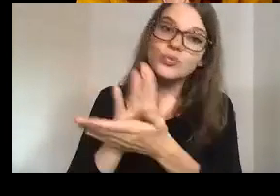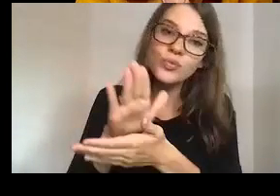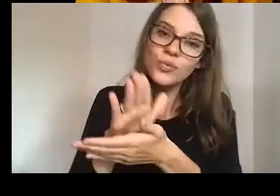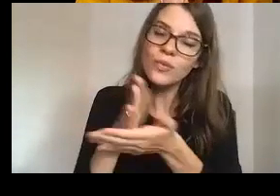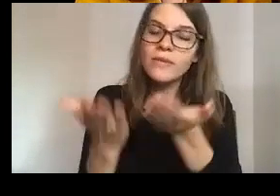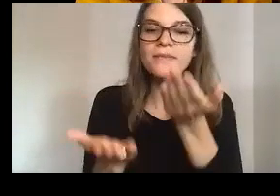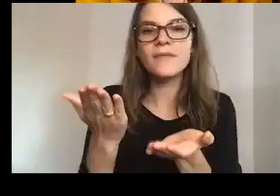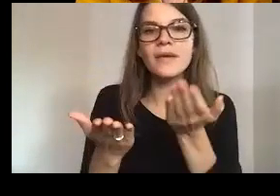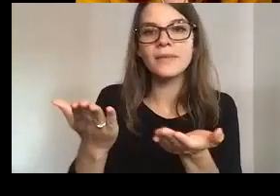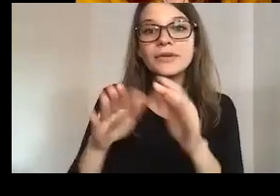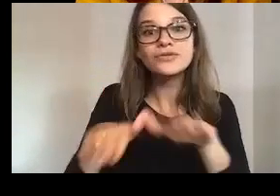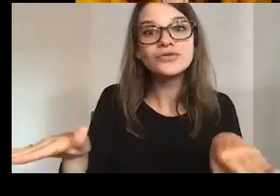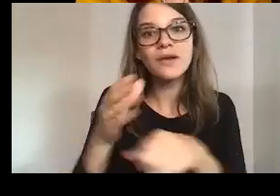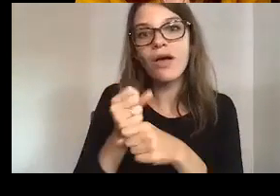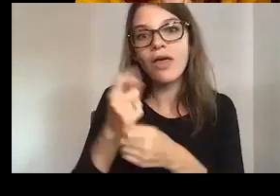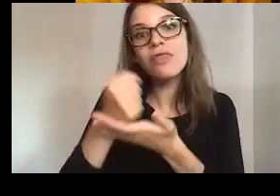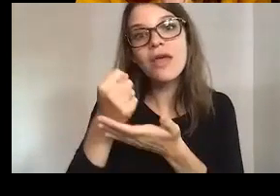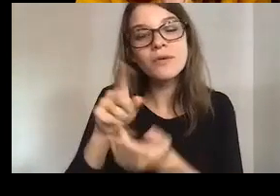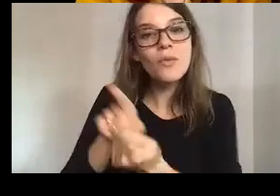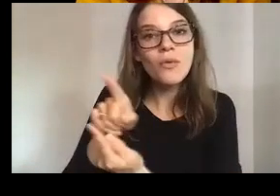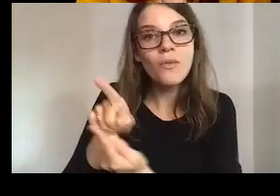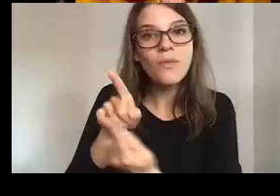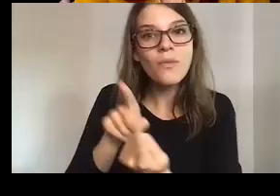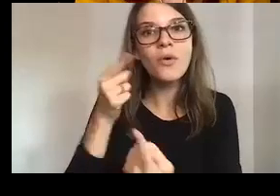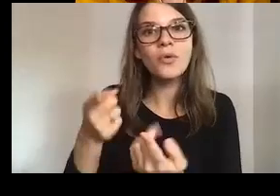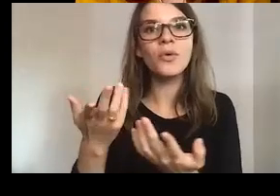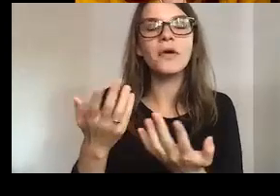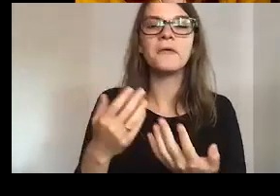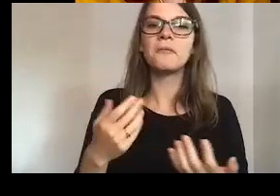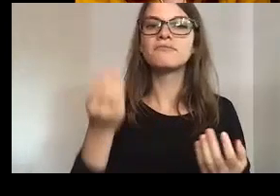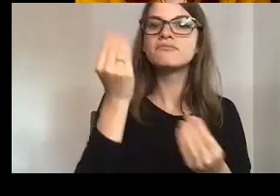your children were receiving therapies and you would have communication with that therapist